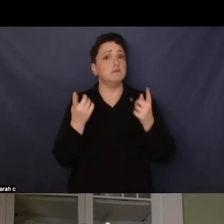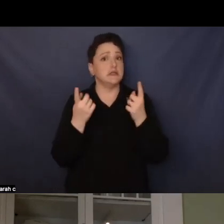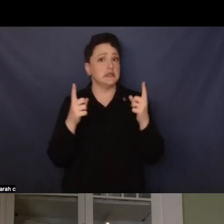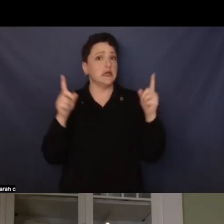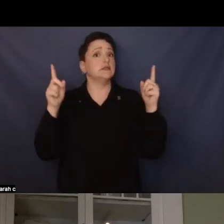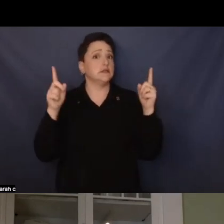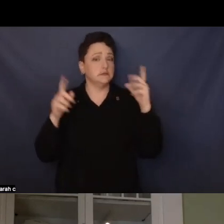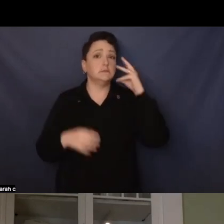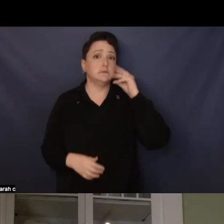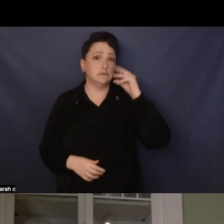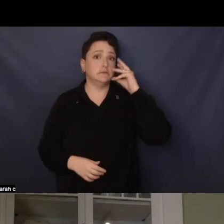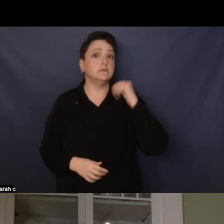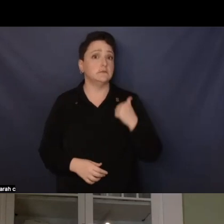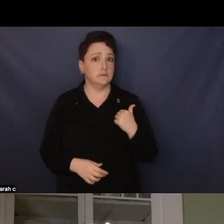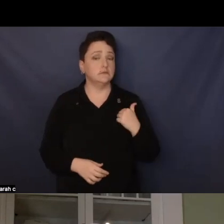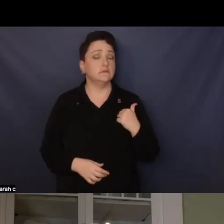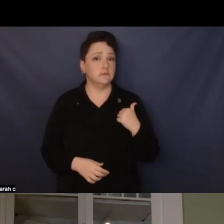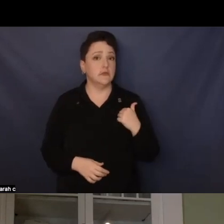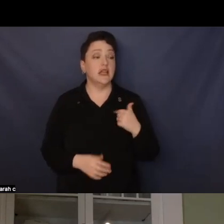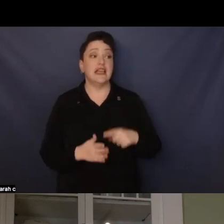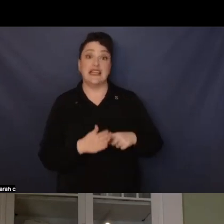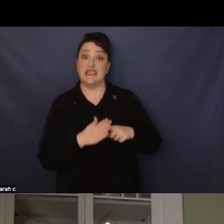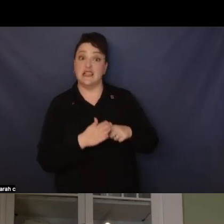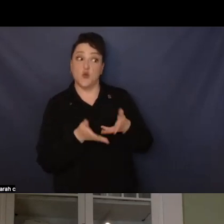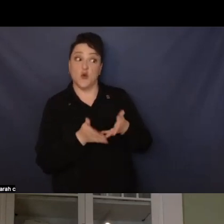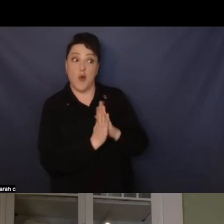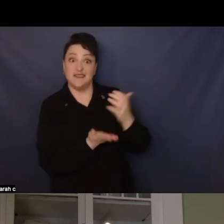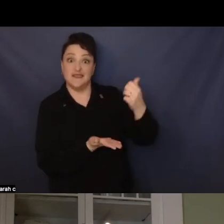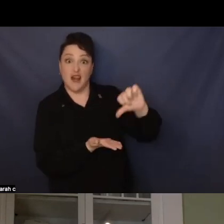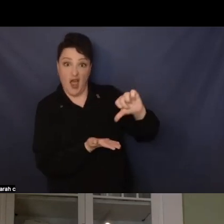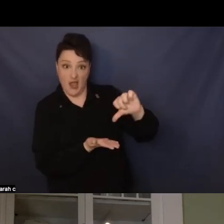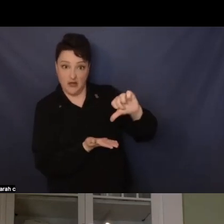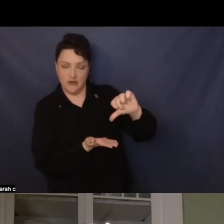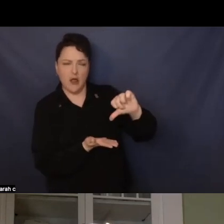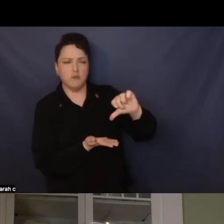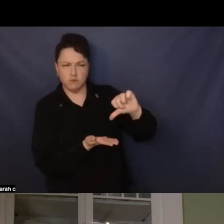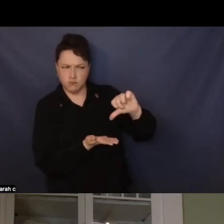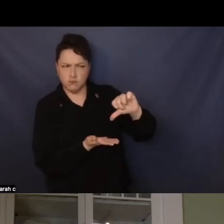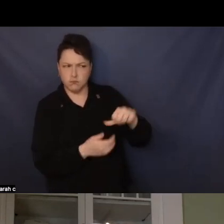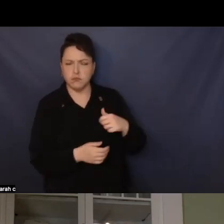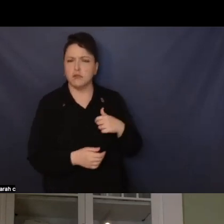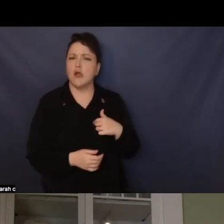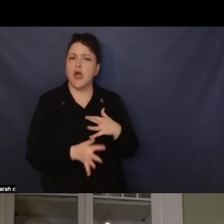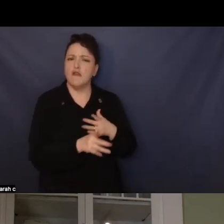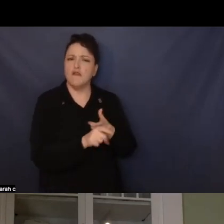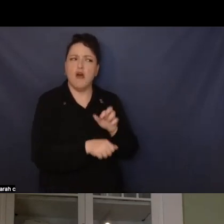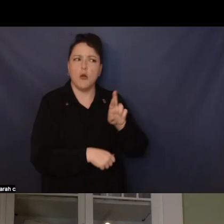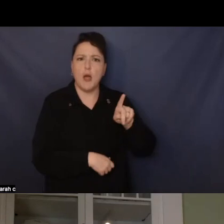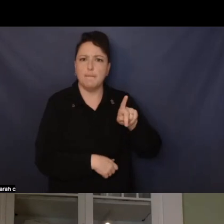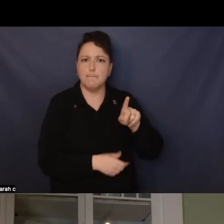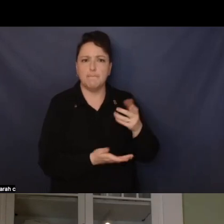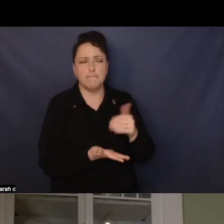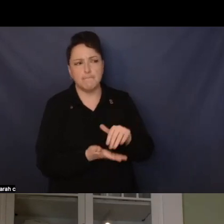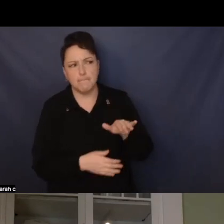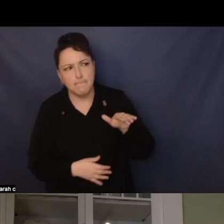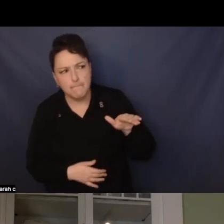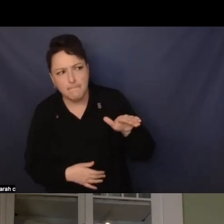where some initial requests denied and when I went back to the providers and said, hey, these are my